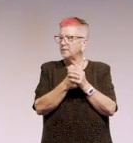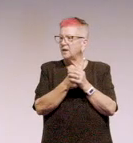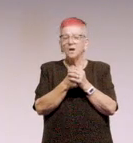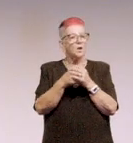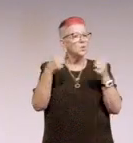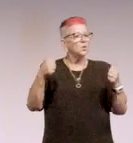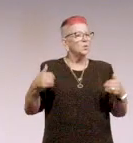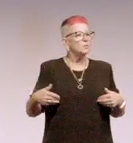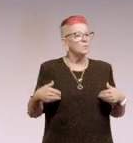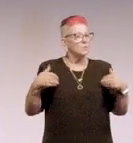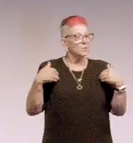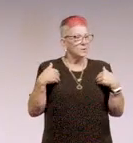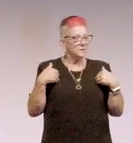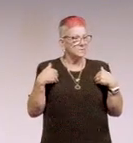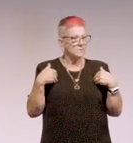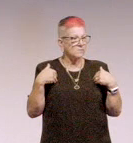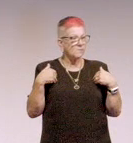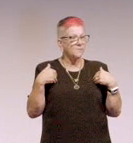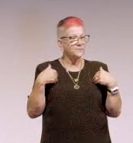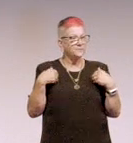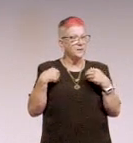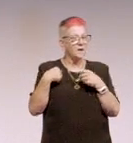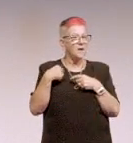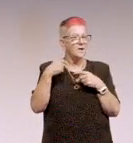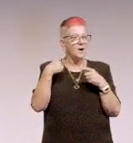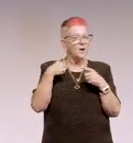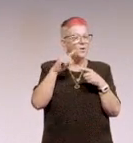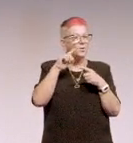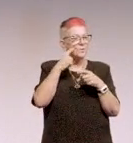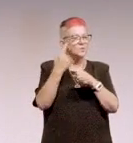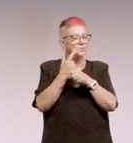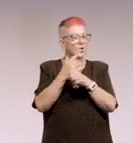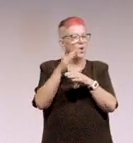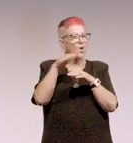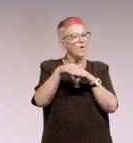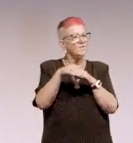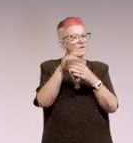Good morning. I will be presenting around Designing Around People.